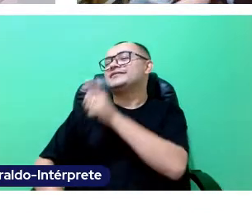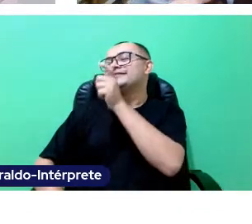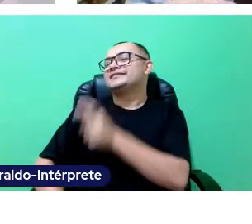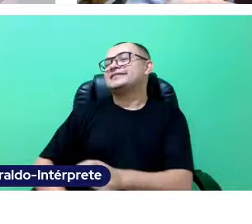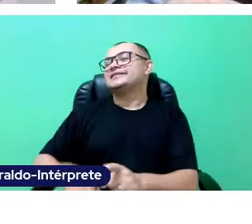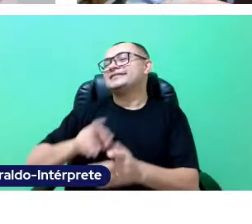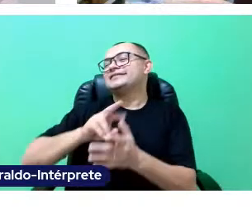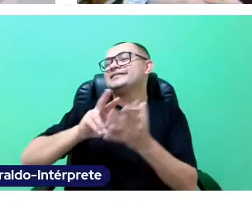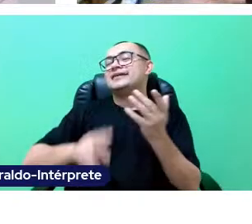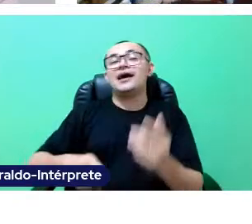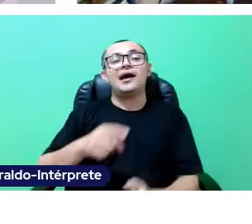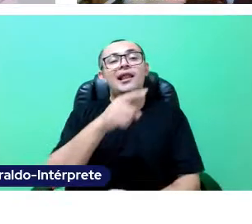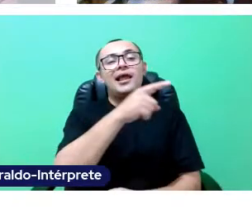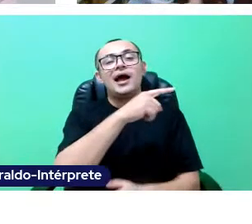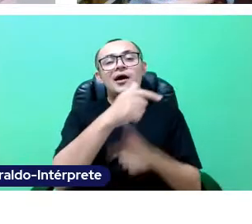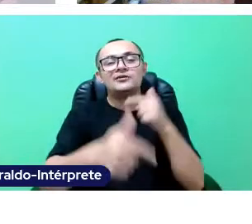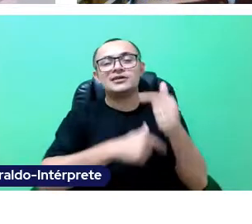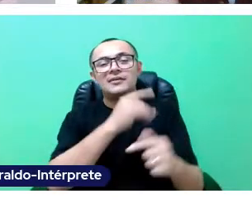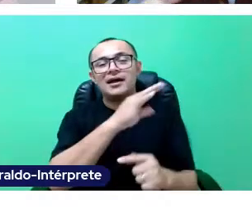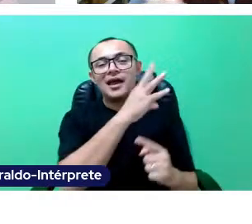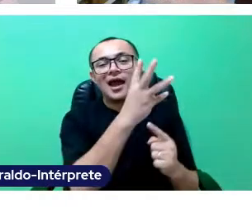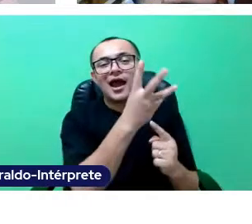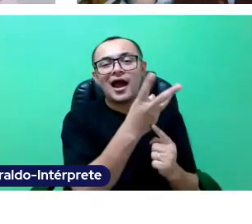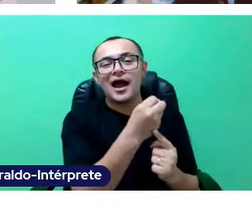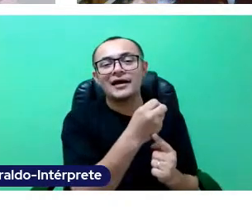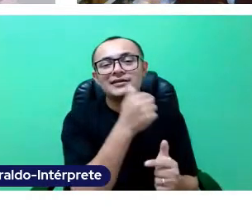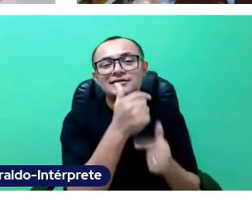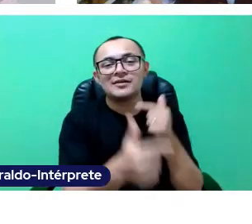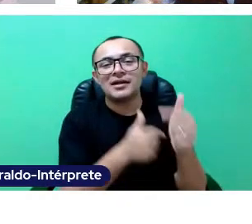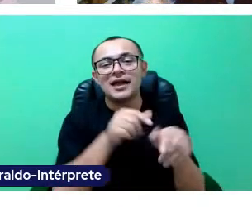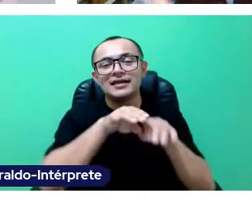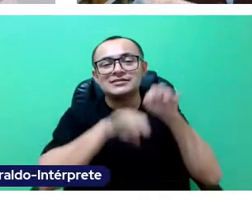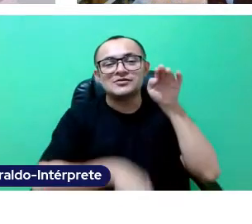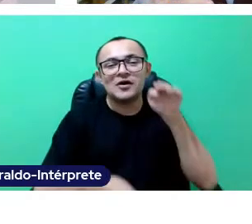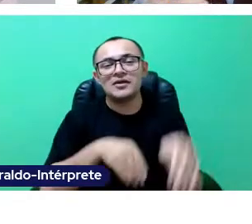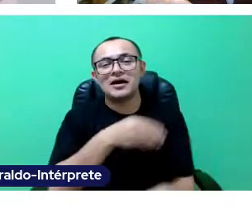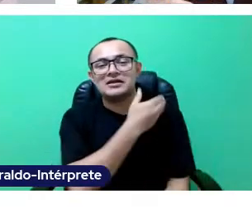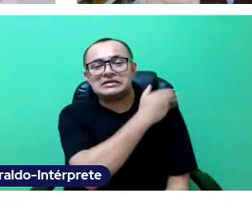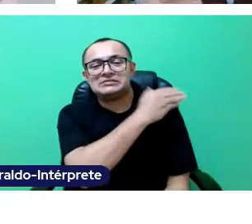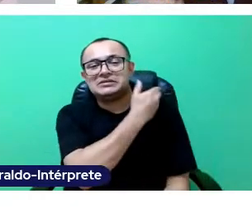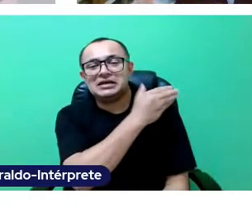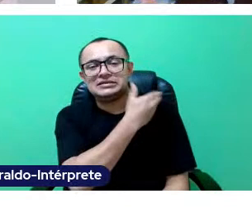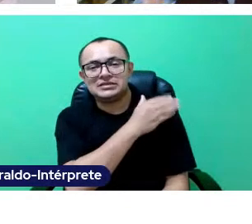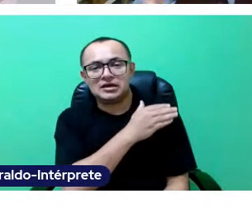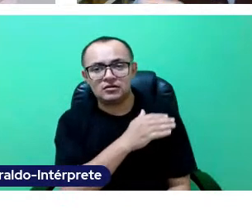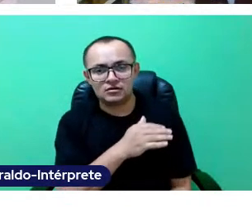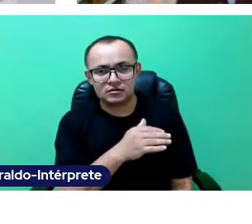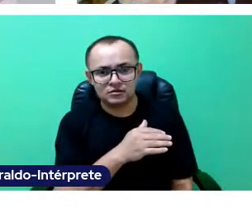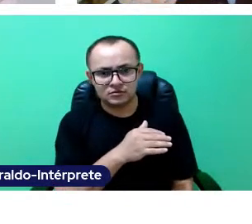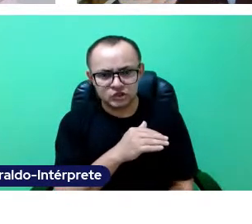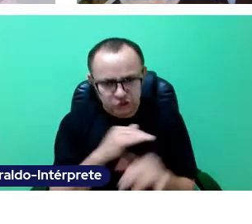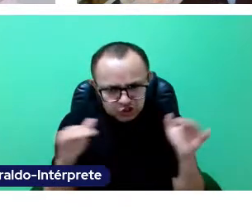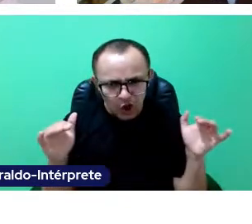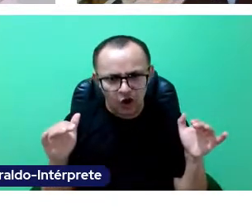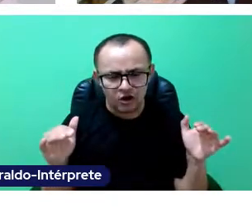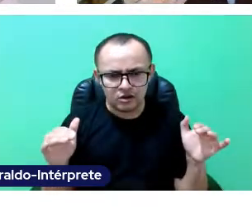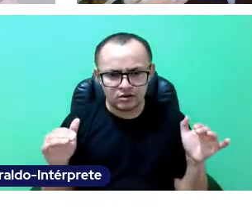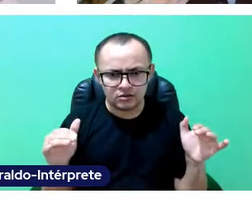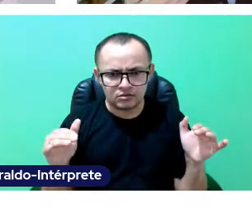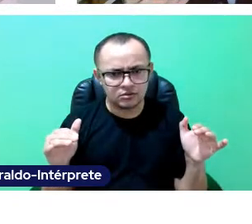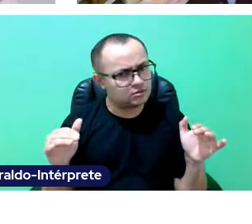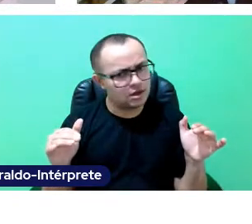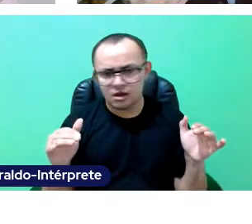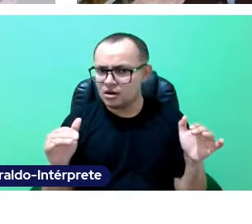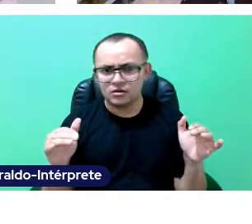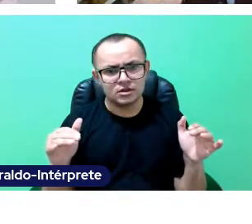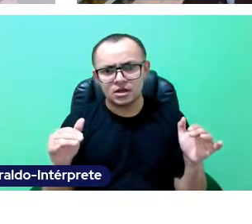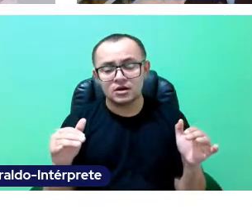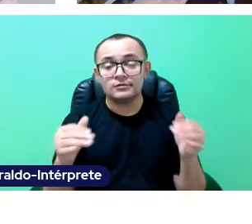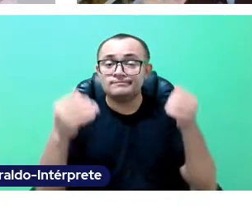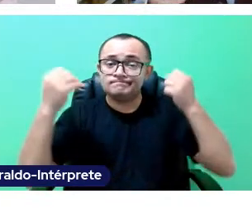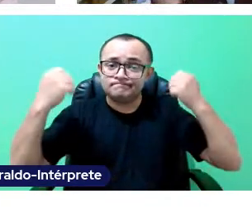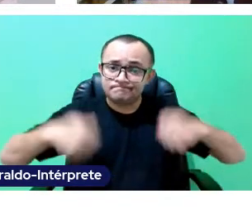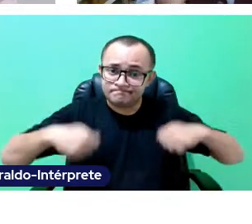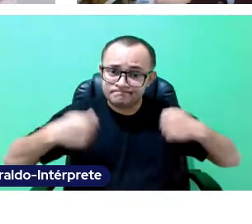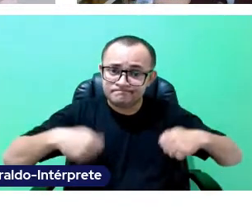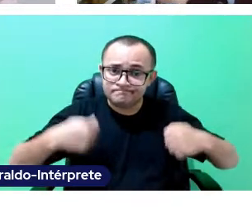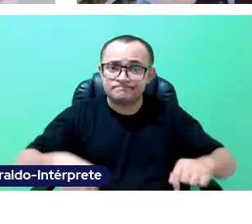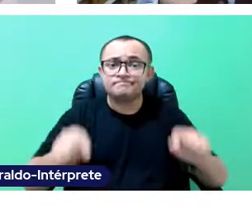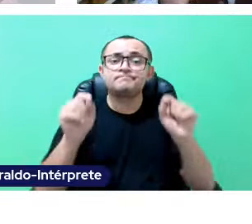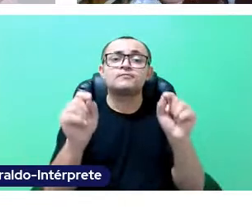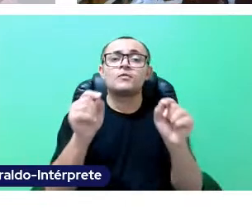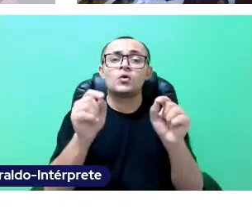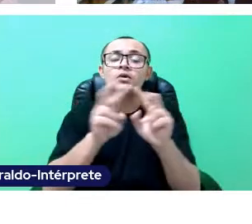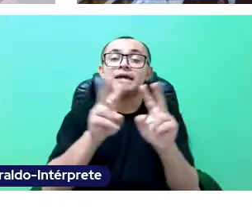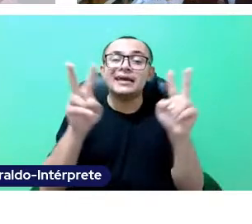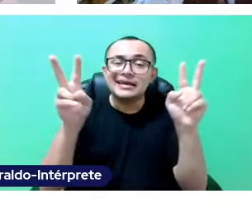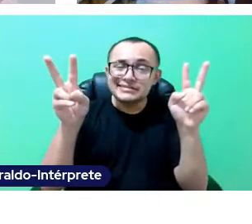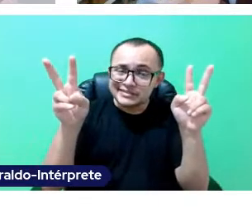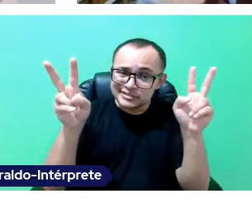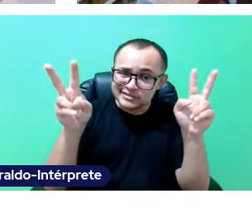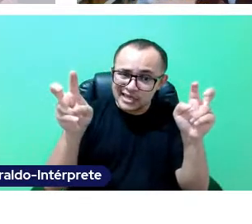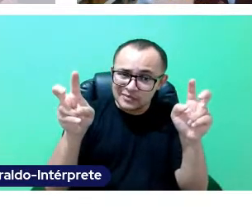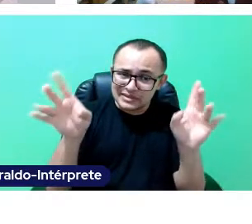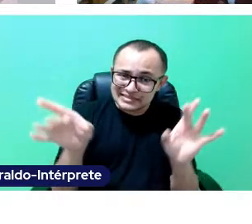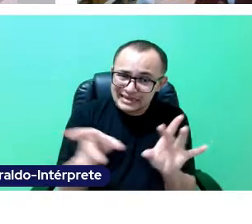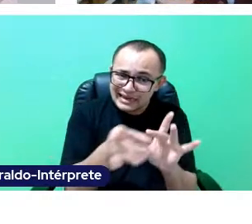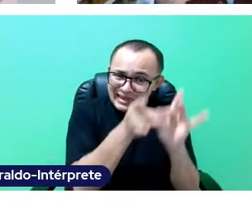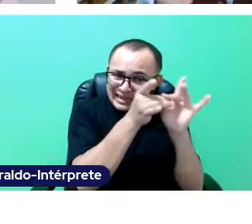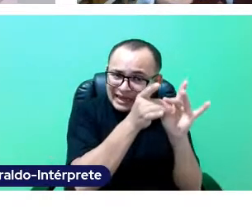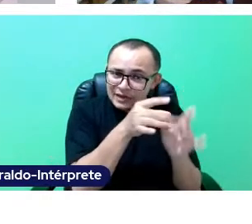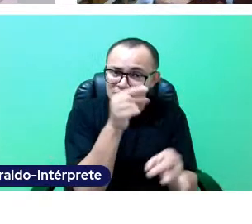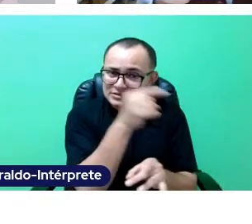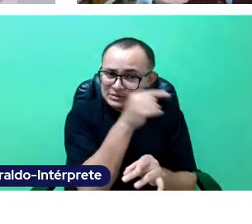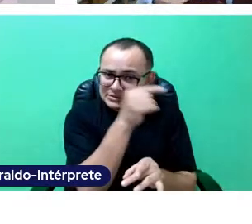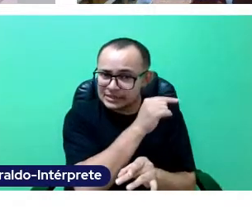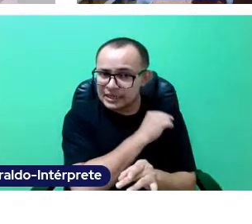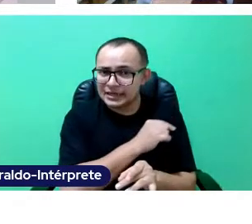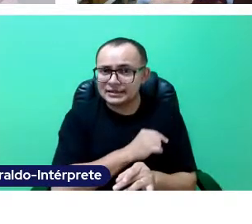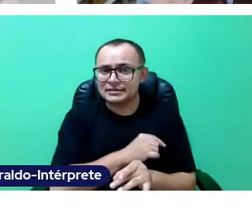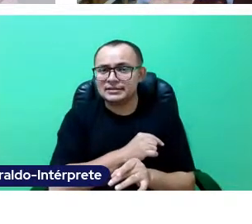and work inequality, descrimination, racism. It is necessary that these matters which are connected to our student's daily life conditions,